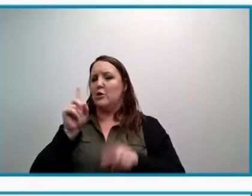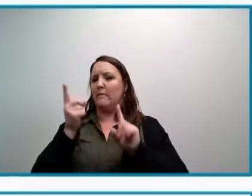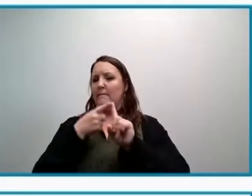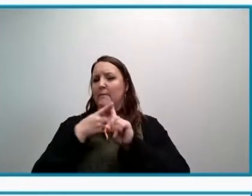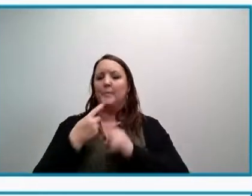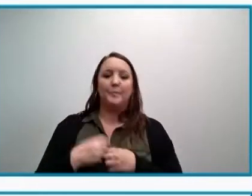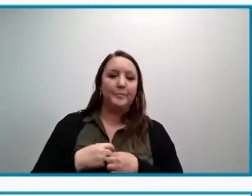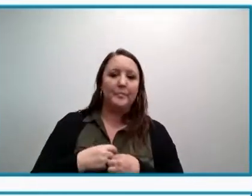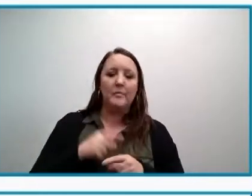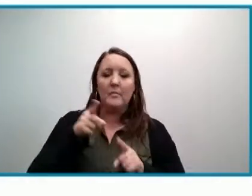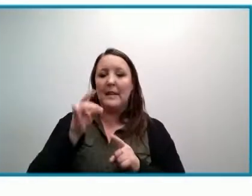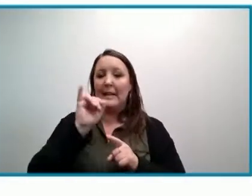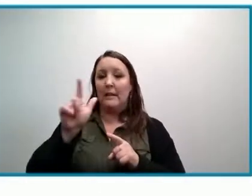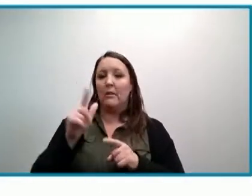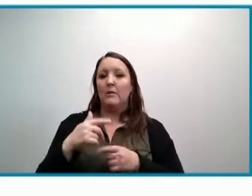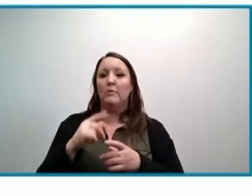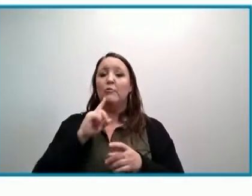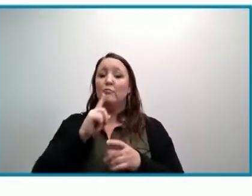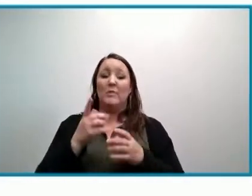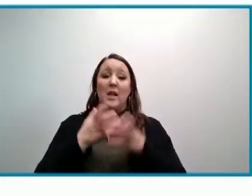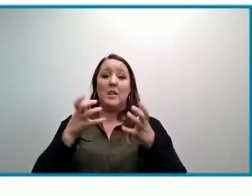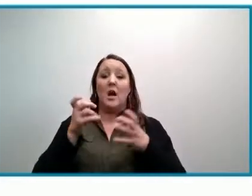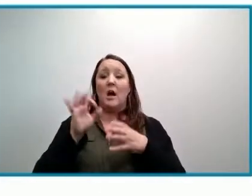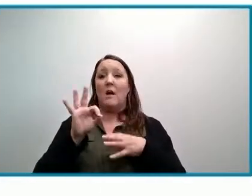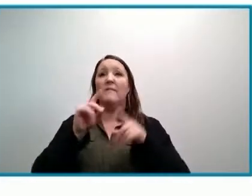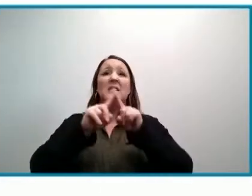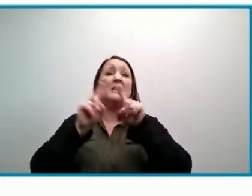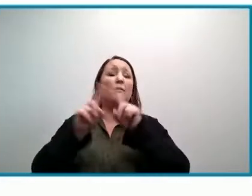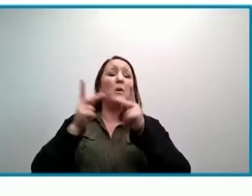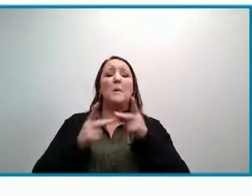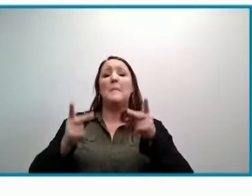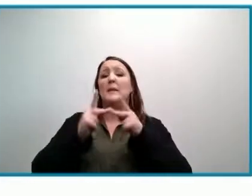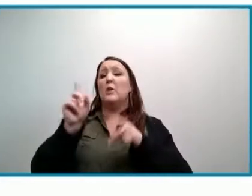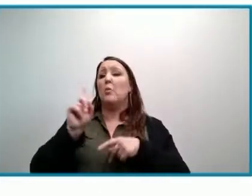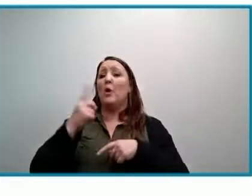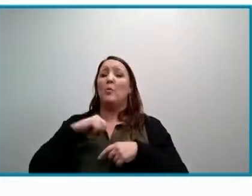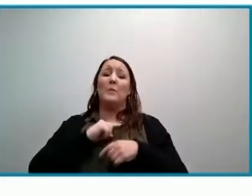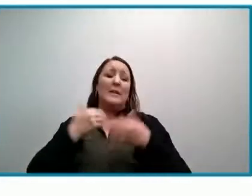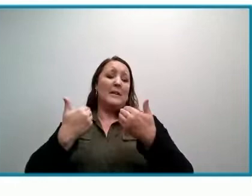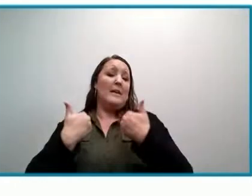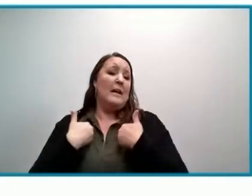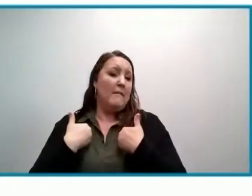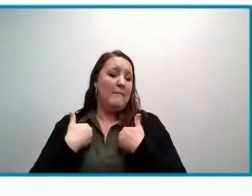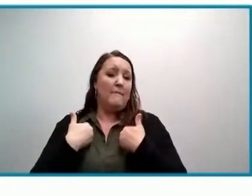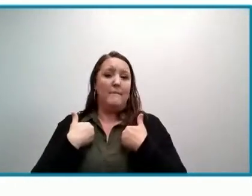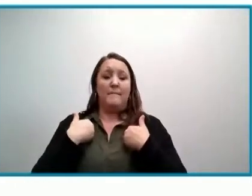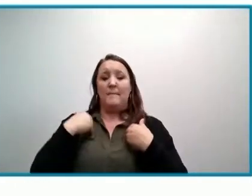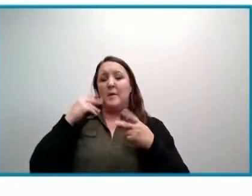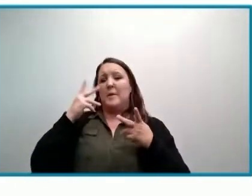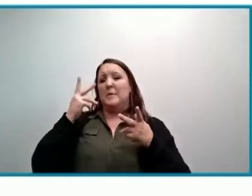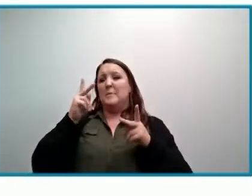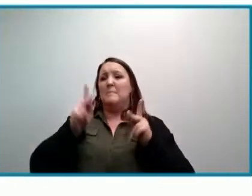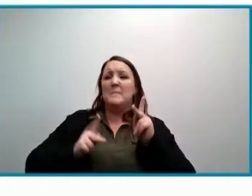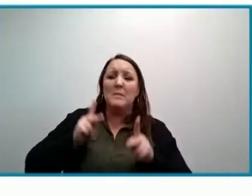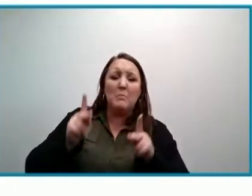in a lot of the places where we have, um, people, well, it's different situations,